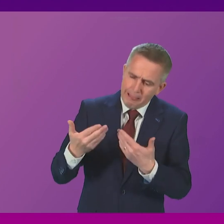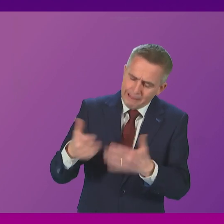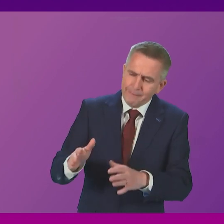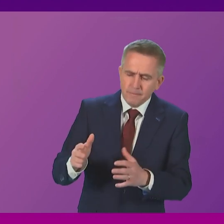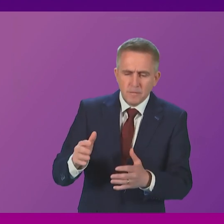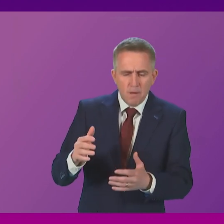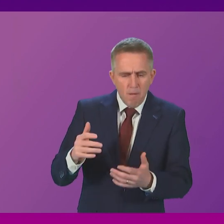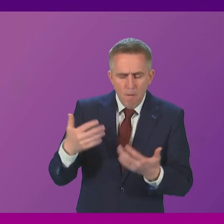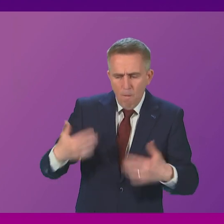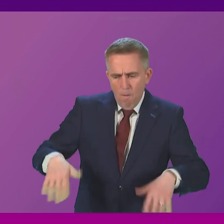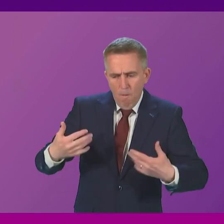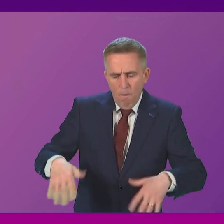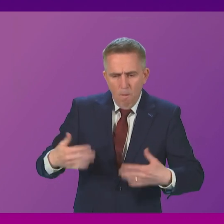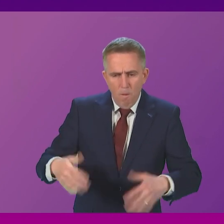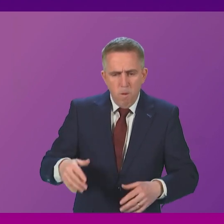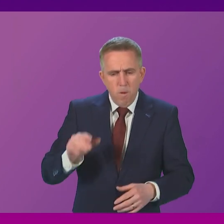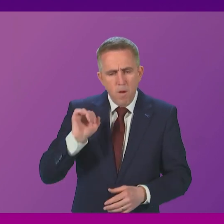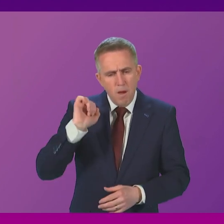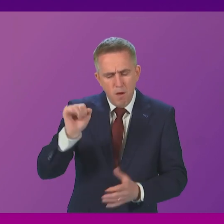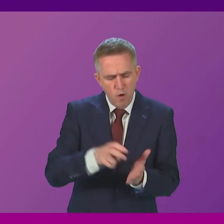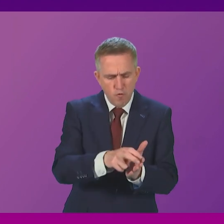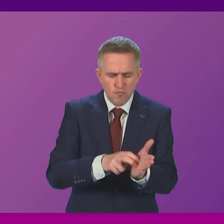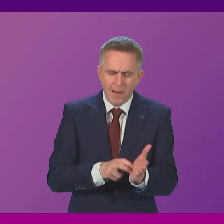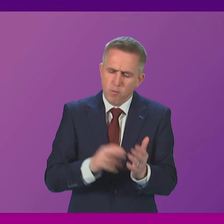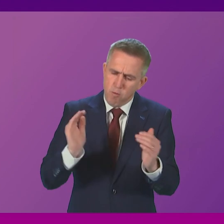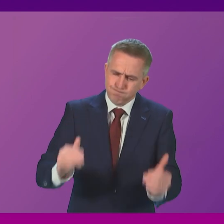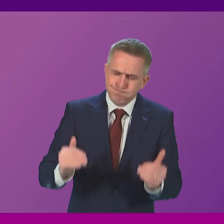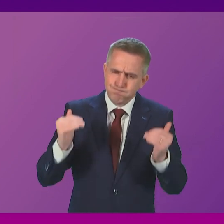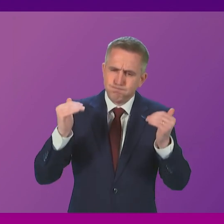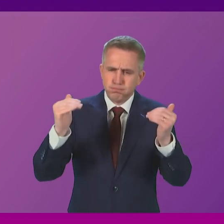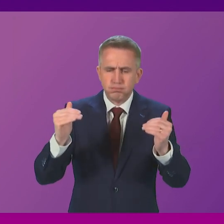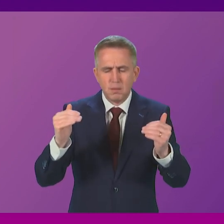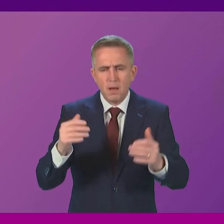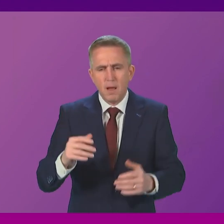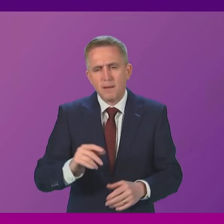As well as her many domestic achievements, to which I hope to pay tribute after Parliament